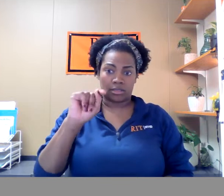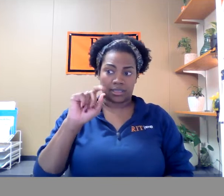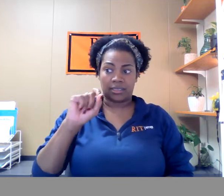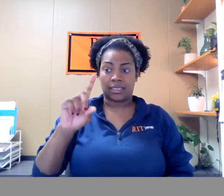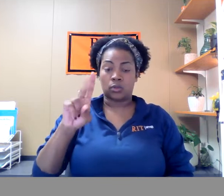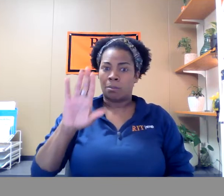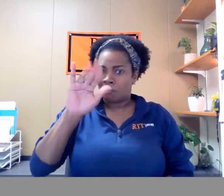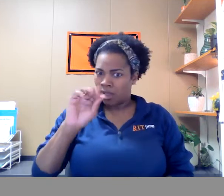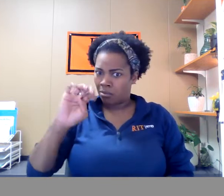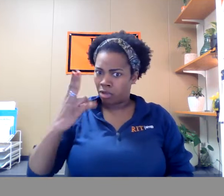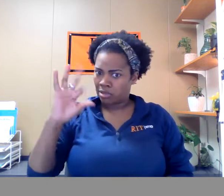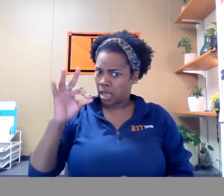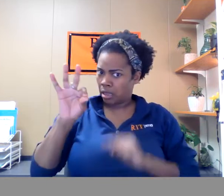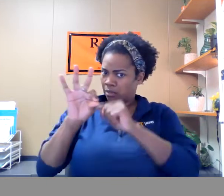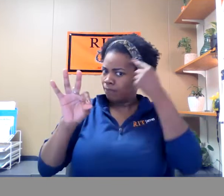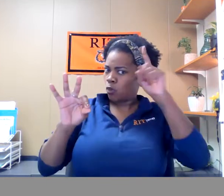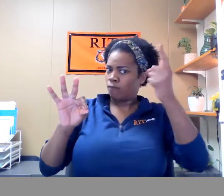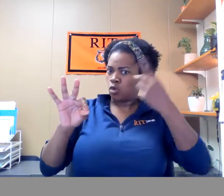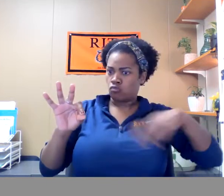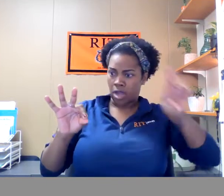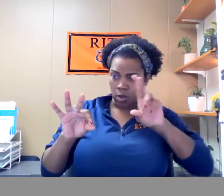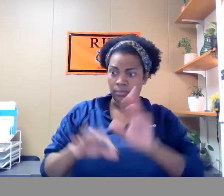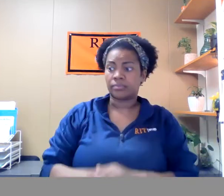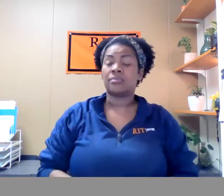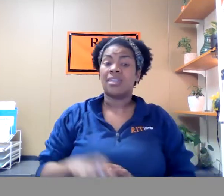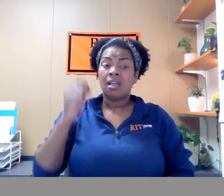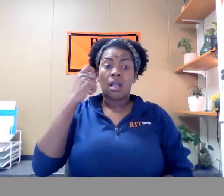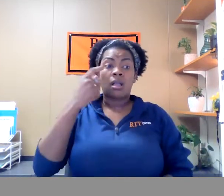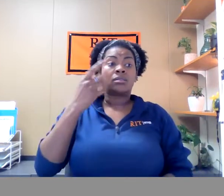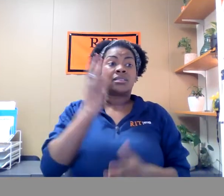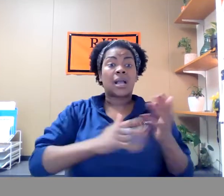and that is going to be emailed to NTIDOutreach@rit.edu.